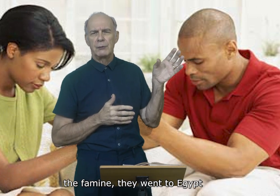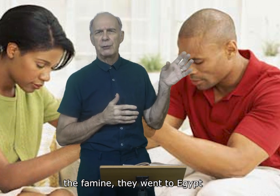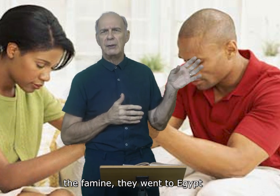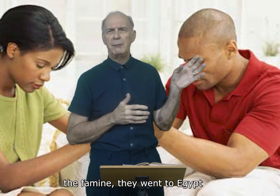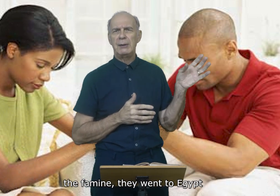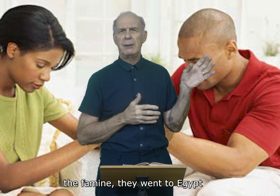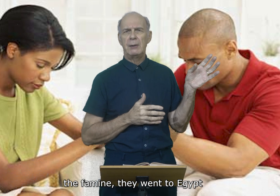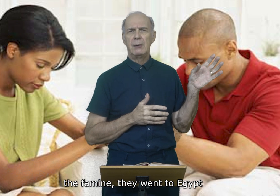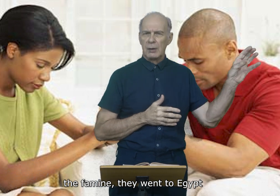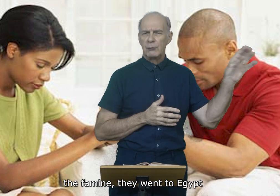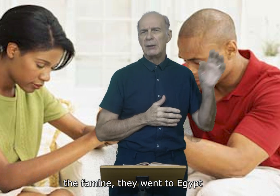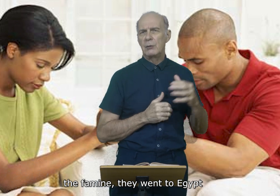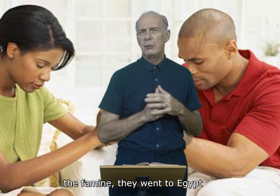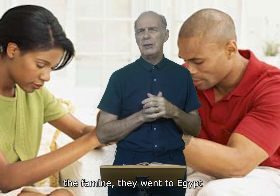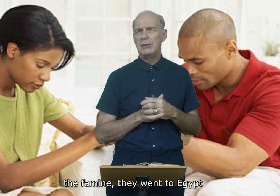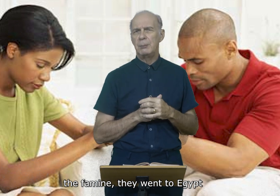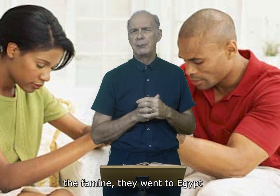the famine, they went to Egypt